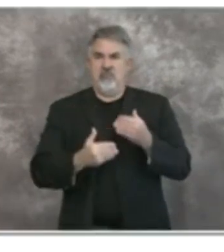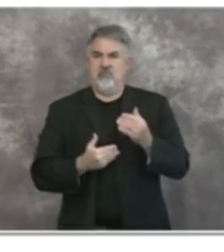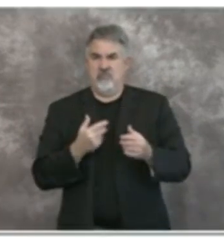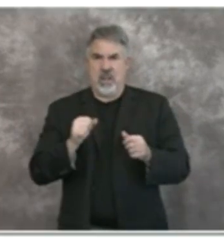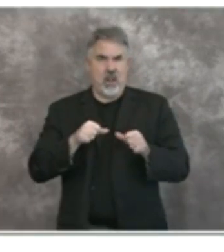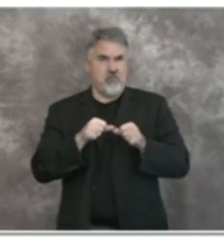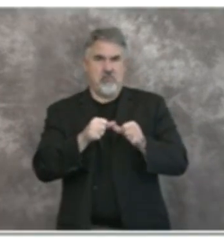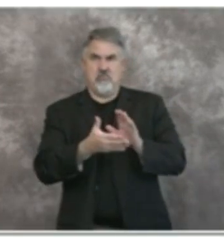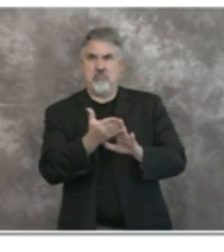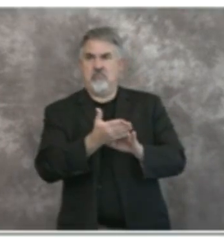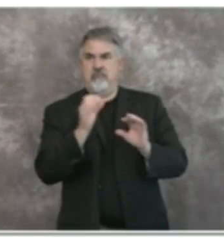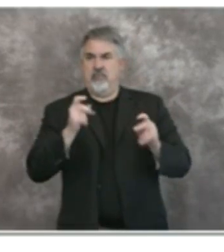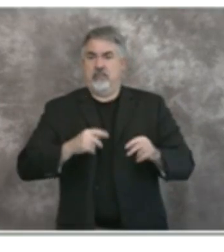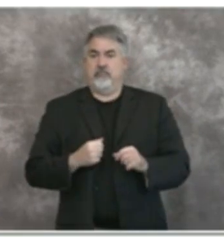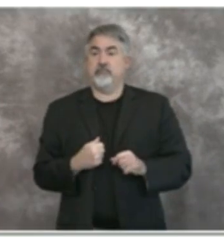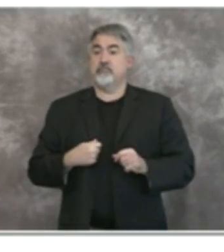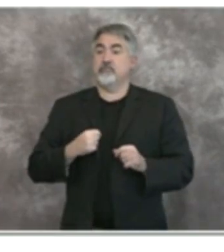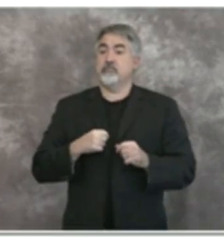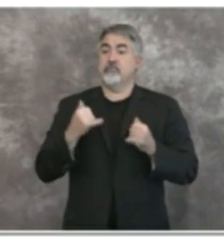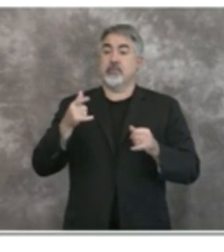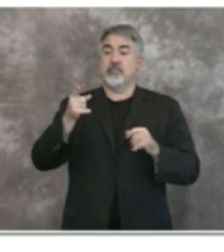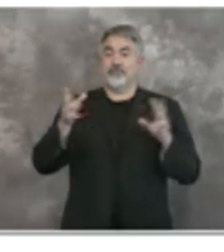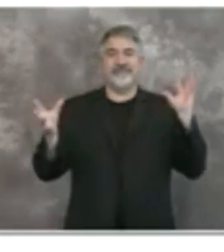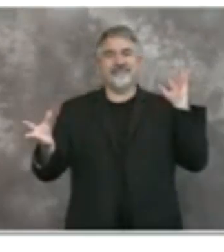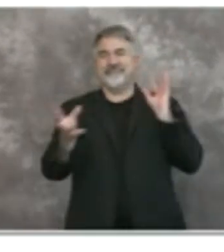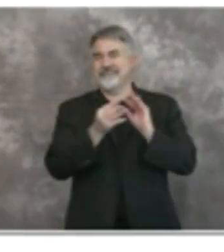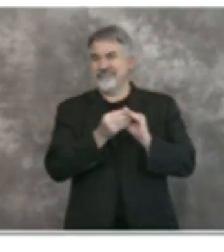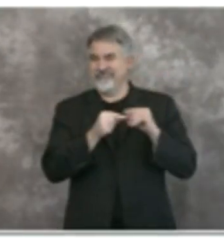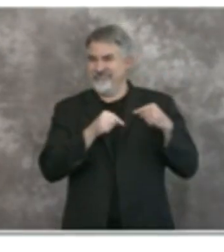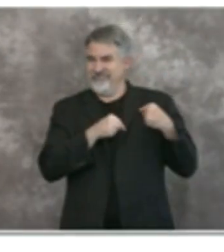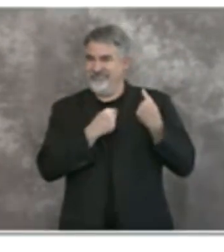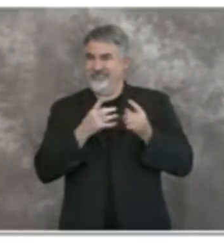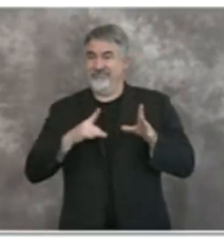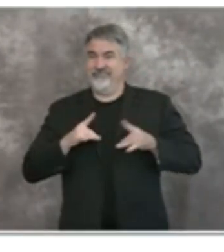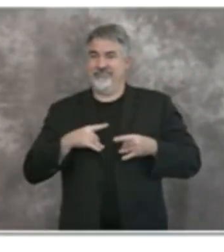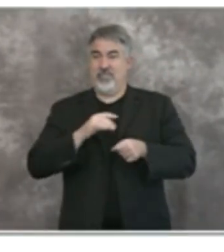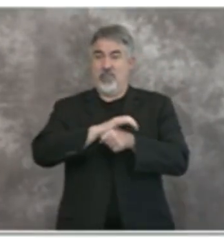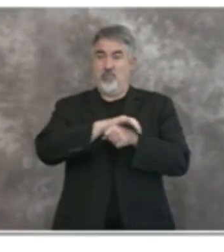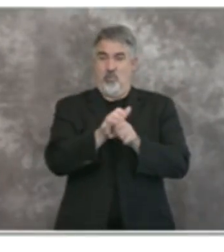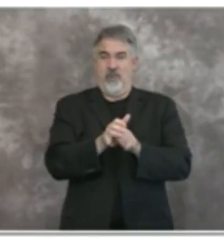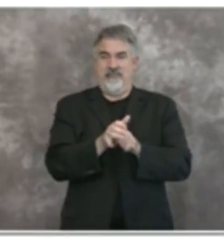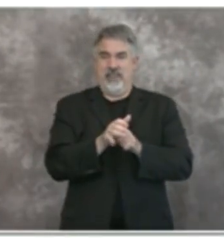CONTINUE TO MOVE FORWARD AS A REGION AND CONTINUE TO SEE FORWARD PROGRESS. THE LAST ONE HERE JUST AS OUR KIM WOULD